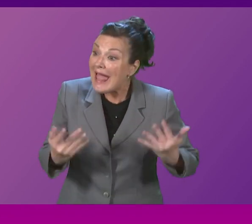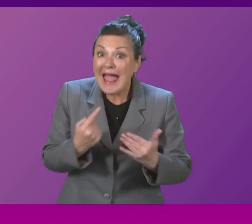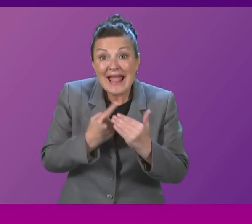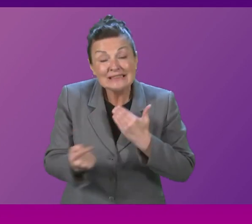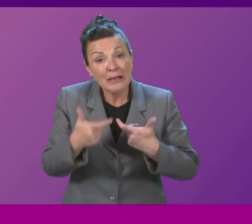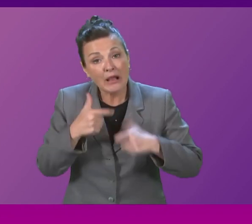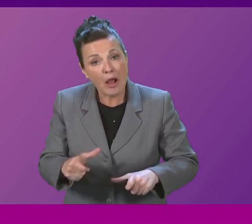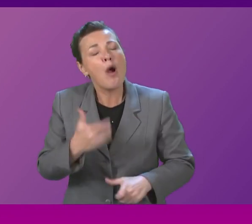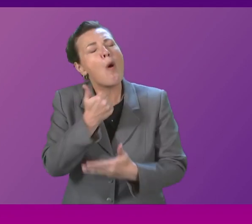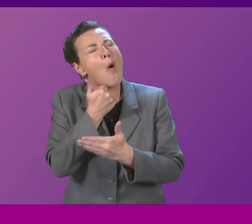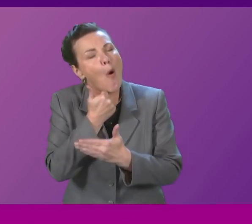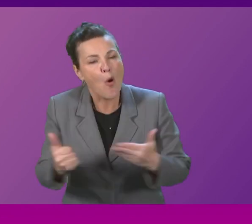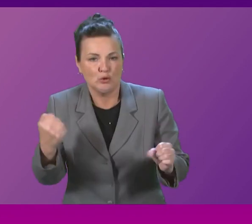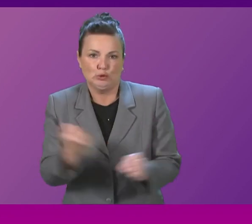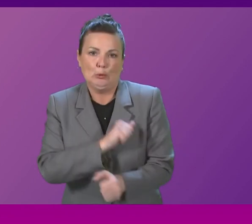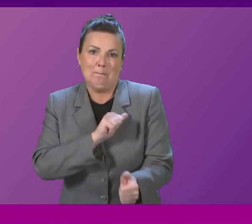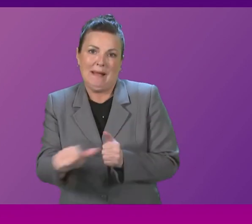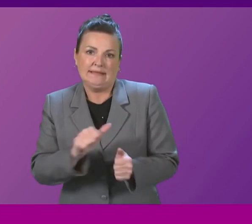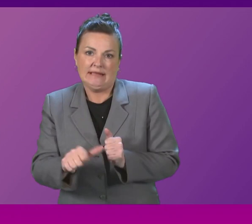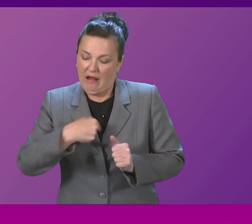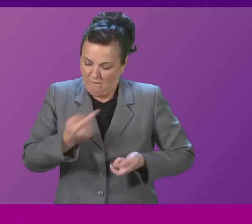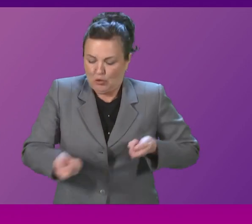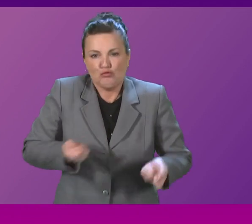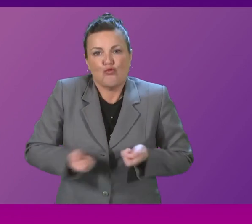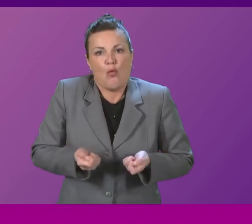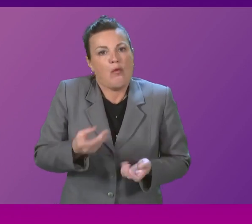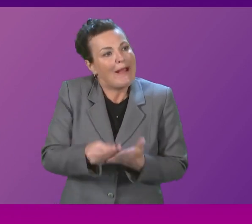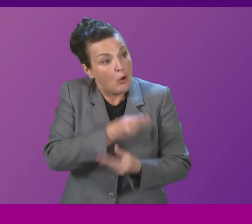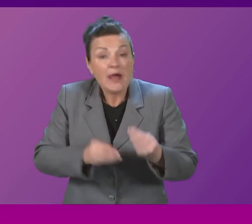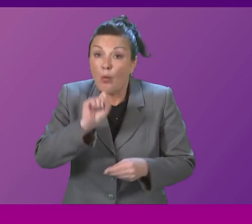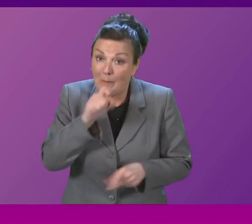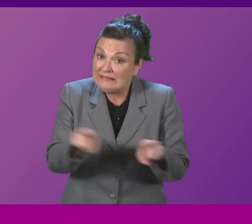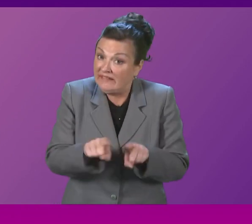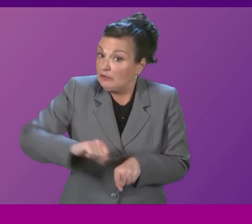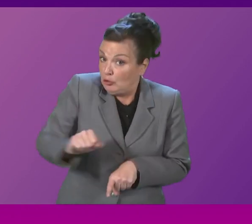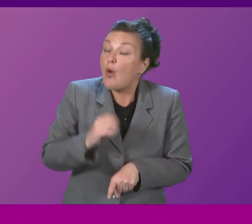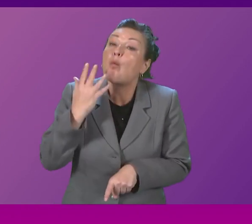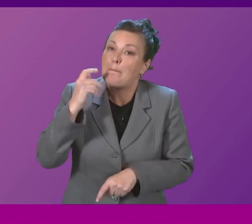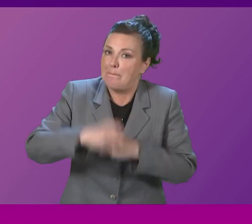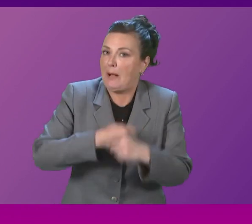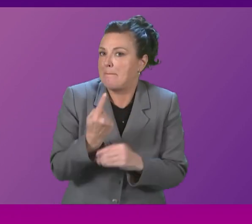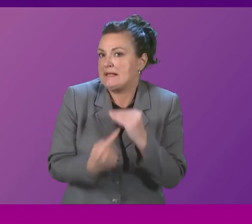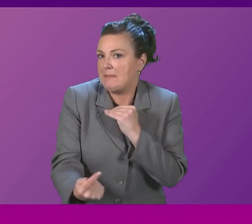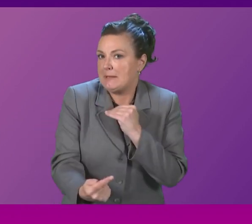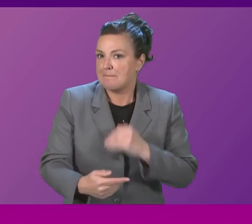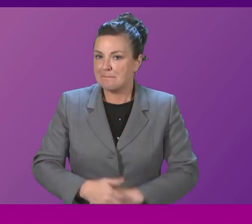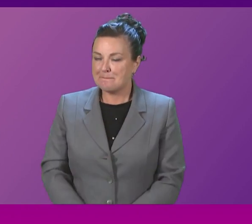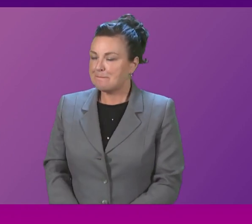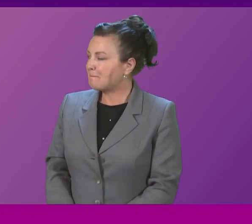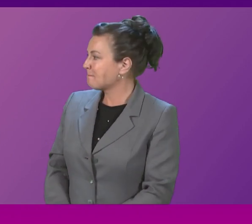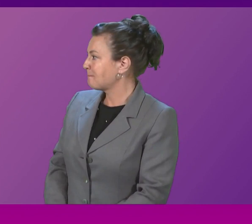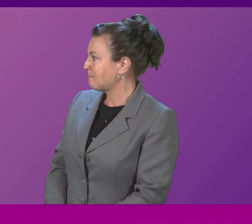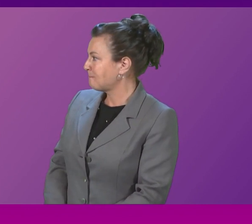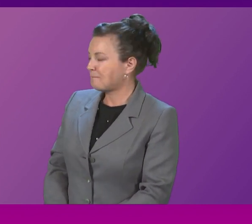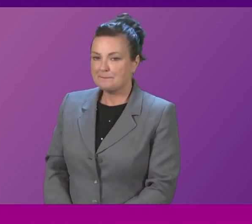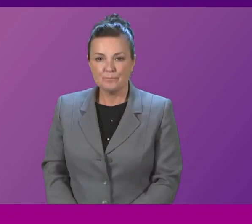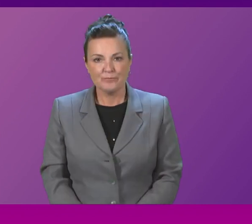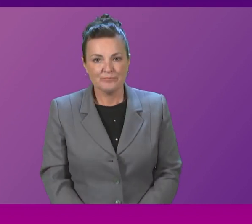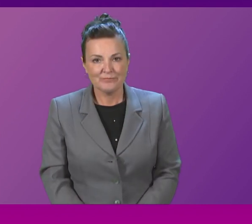That, too, will be true when Scotland becomes independent.